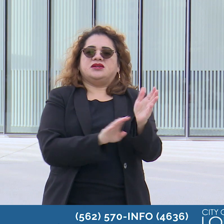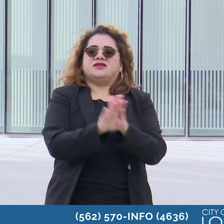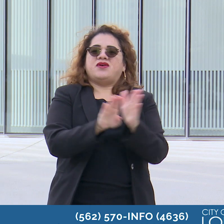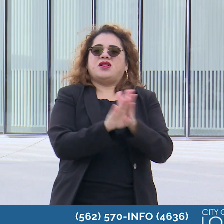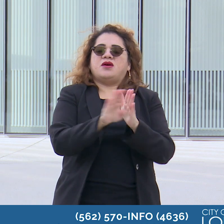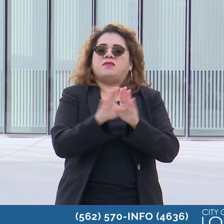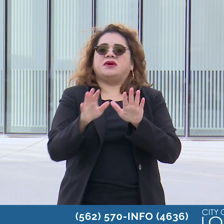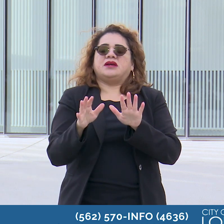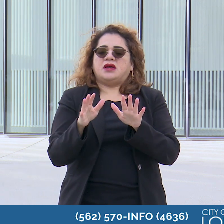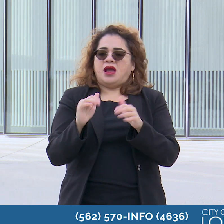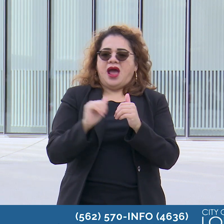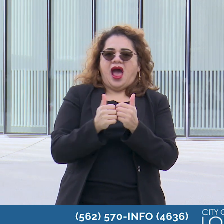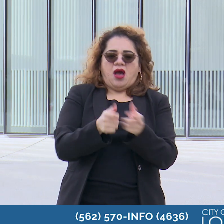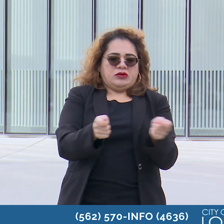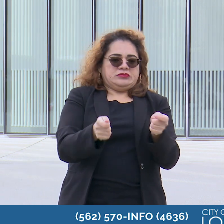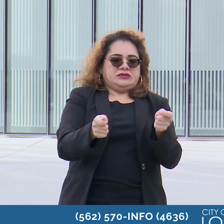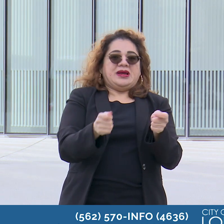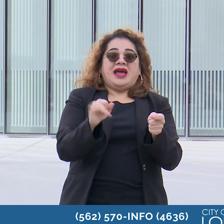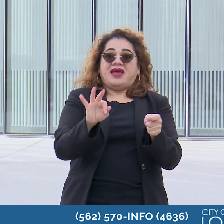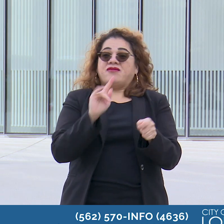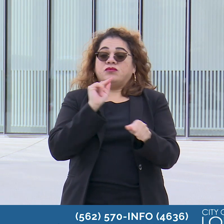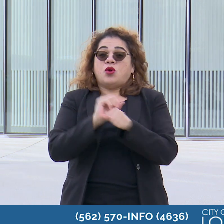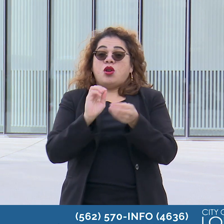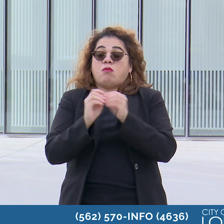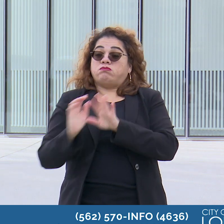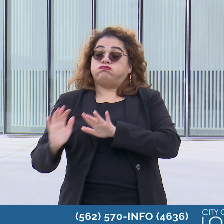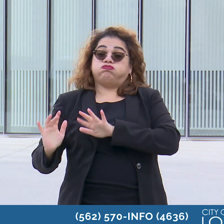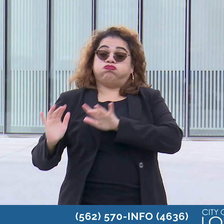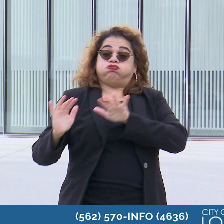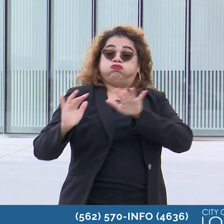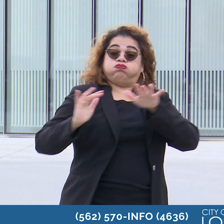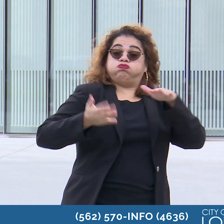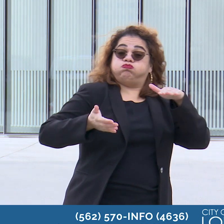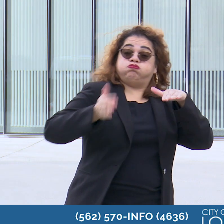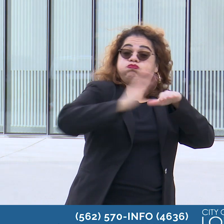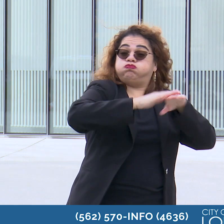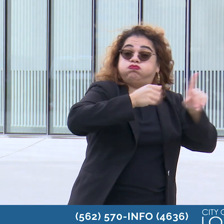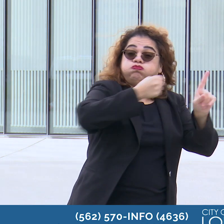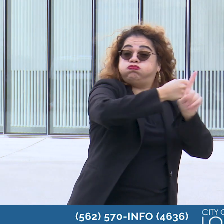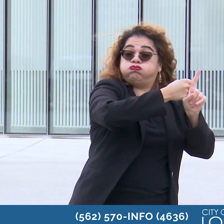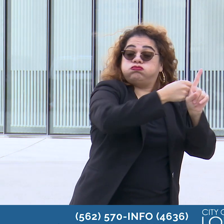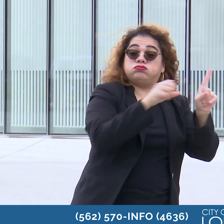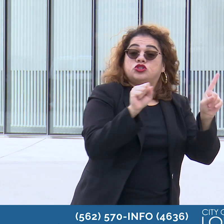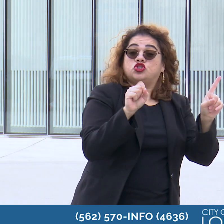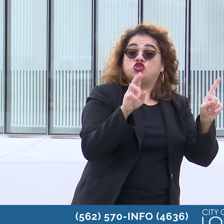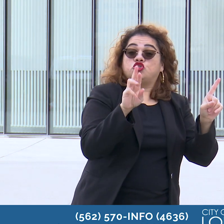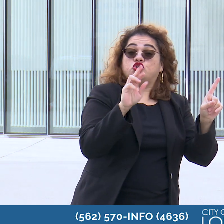so there's a lot of ongoing discussions and I think that you will start to see some alternate